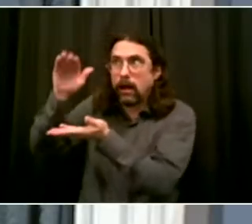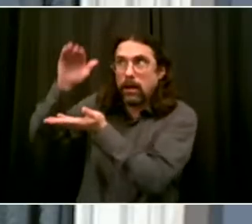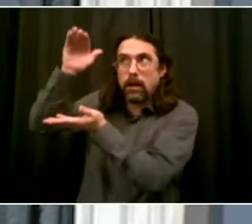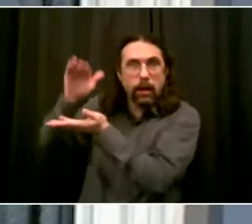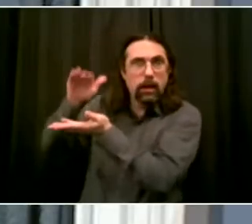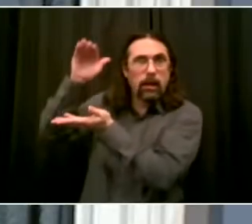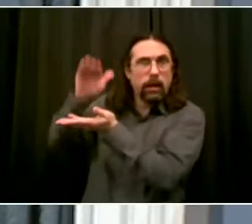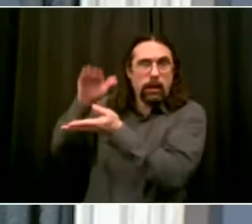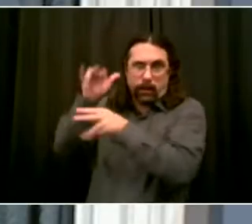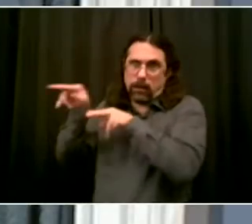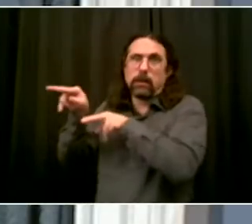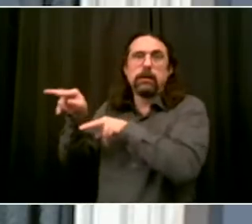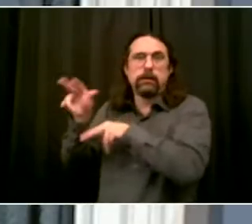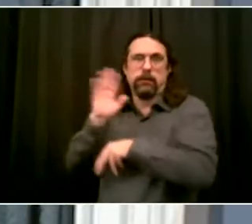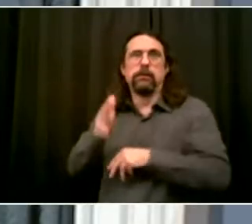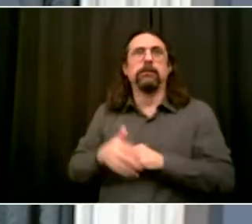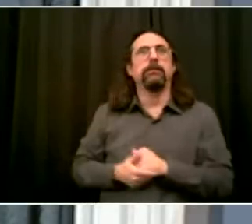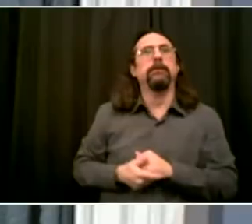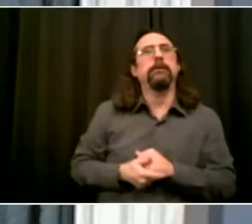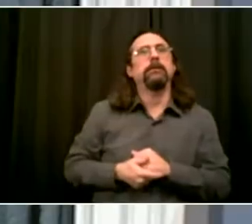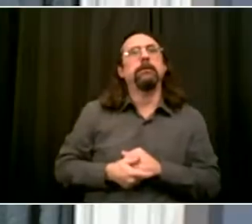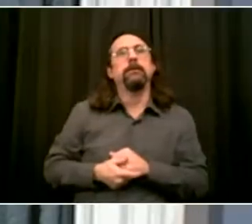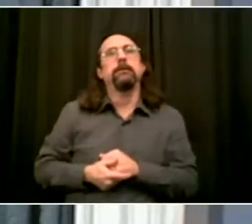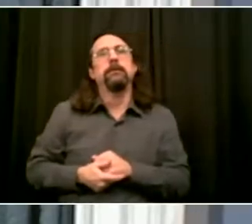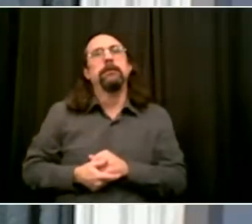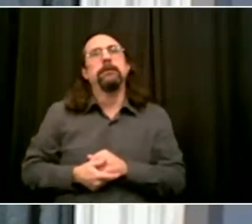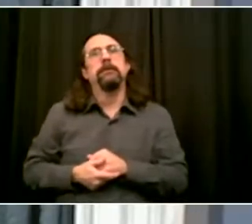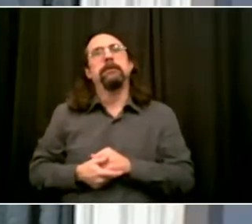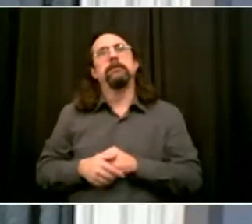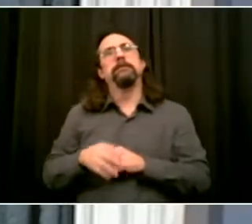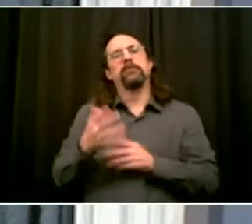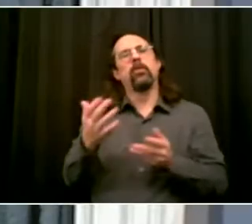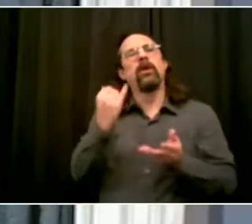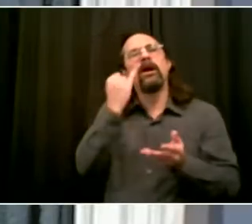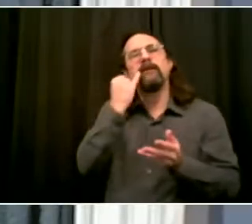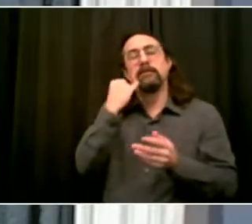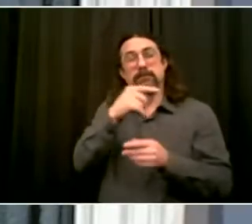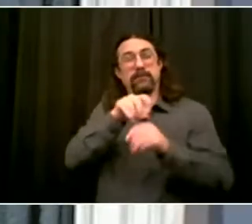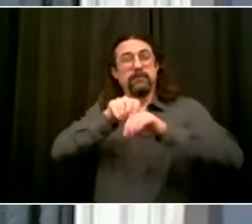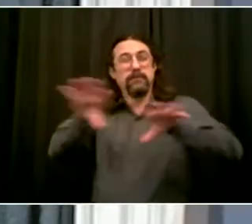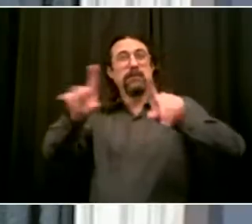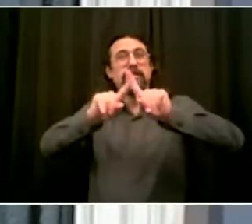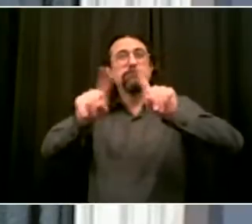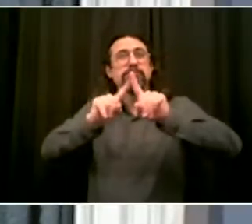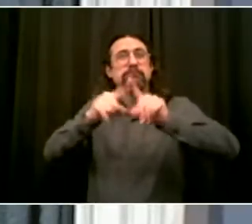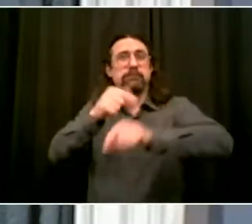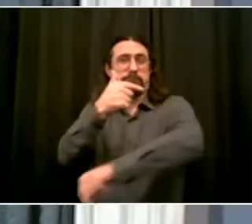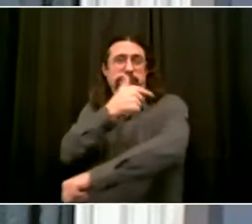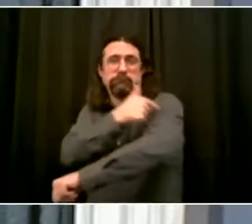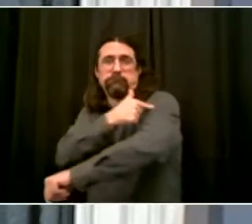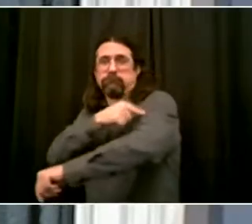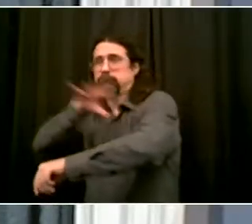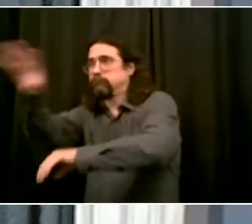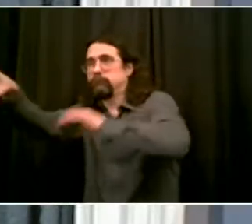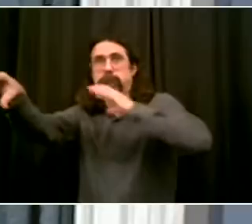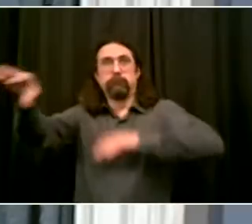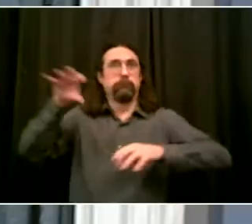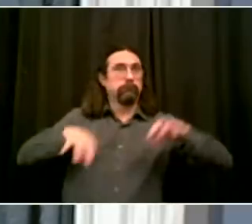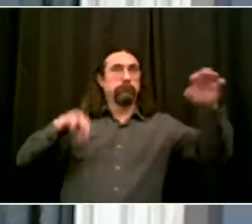ACACATUL L UPTICK O THE VACCINE. WE ARE FIIINDNNG THAT THERE ARE PLACES THAT ARE NOT ABLE